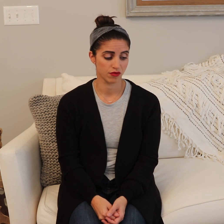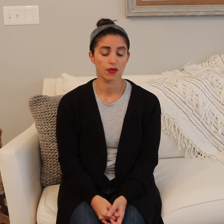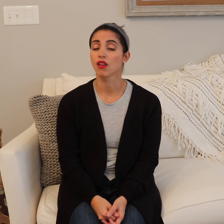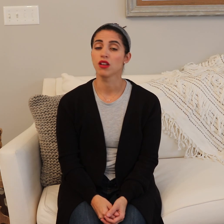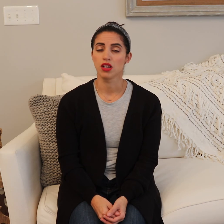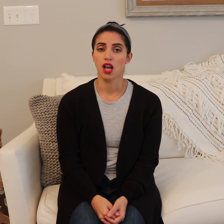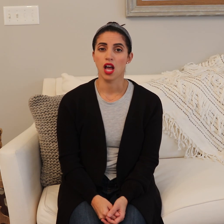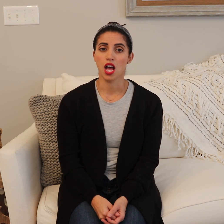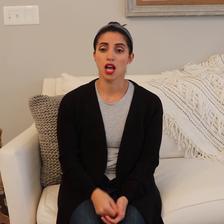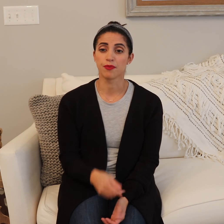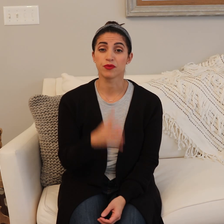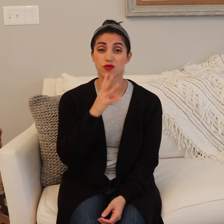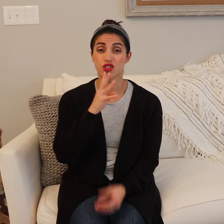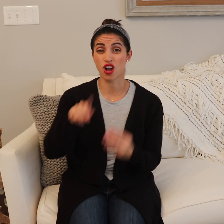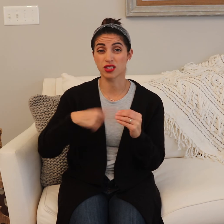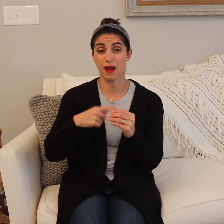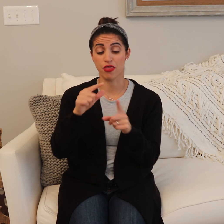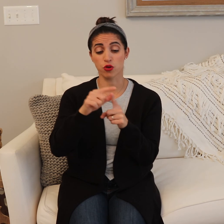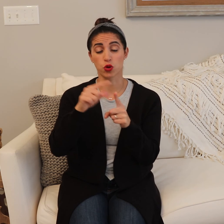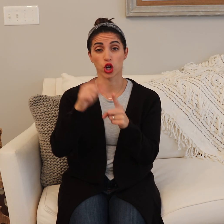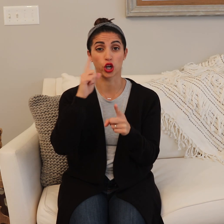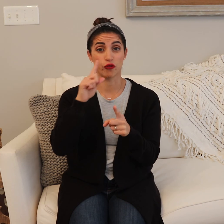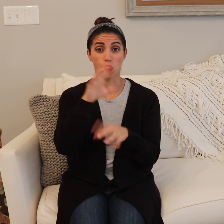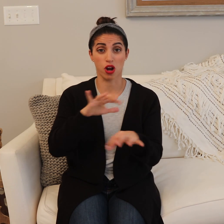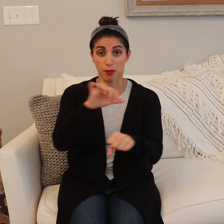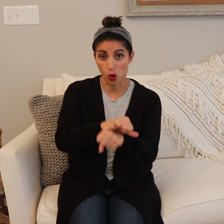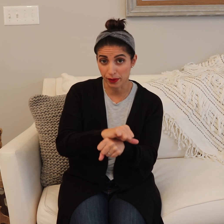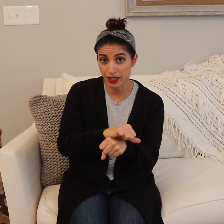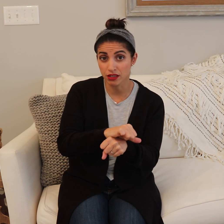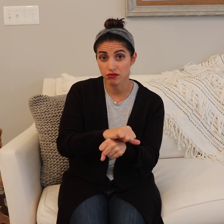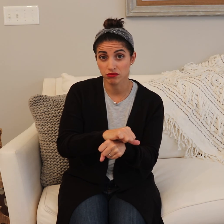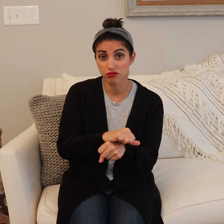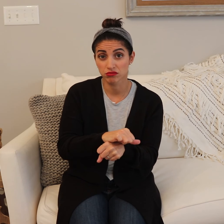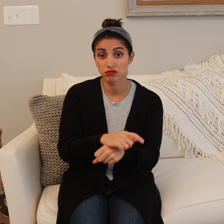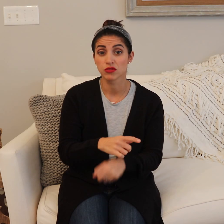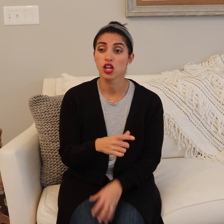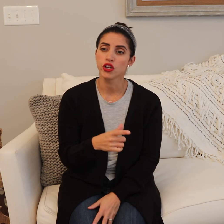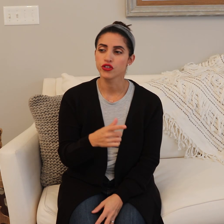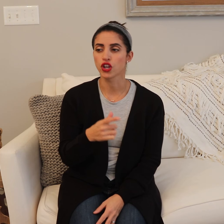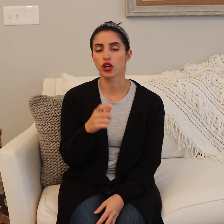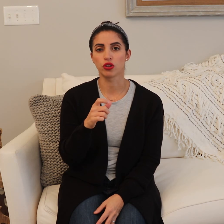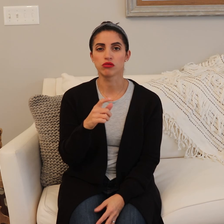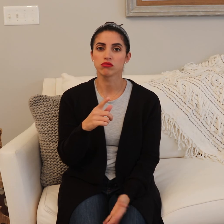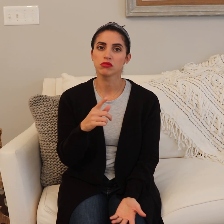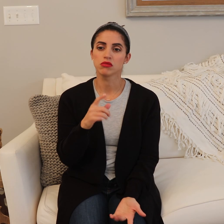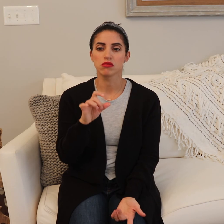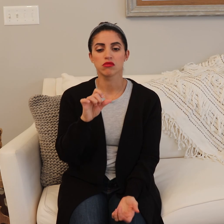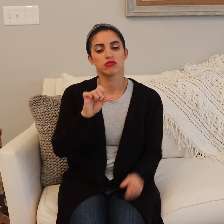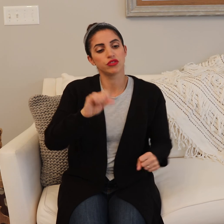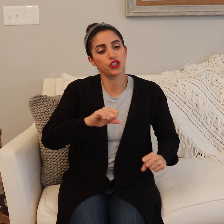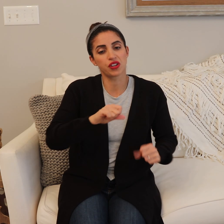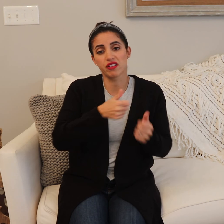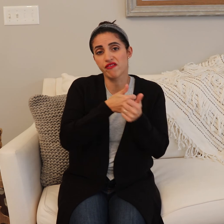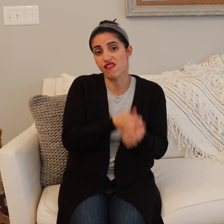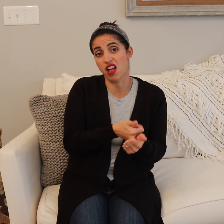We talked about the word for Appointment, so you can follow